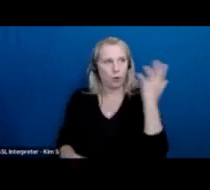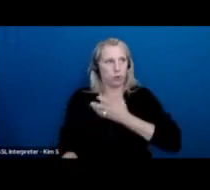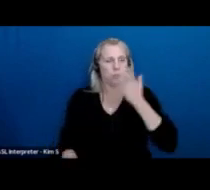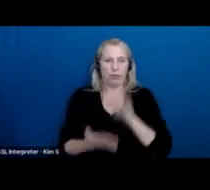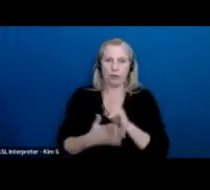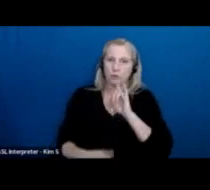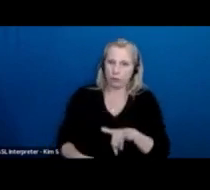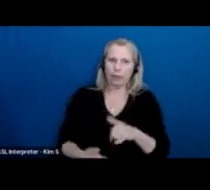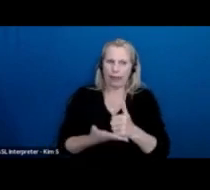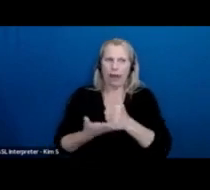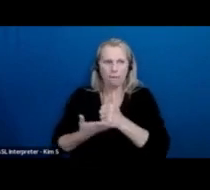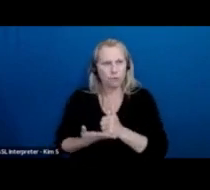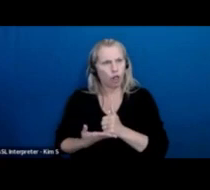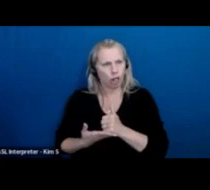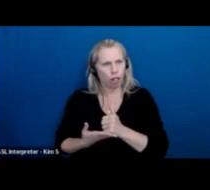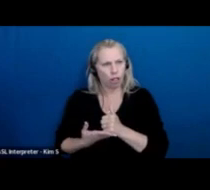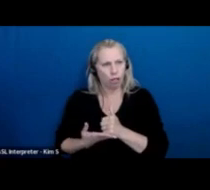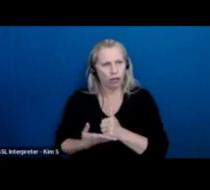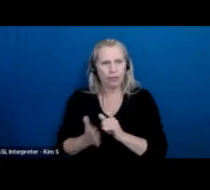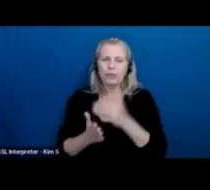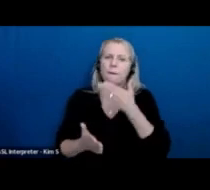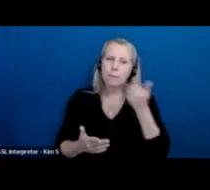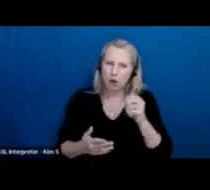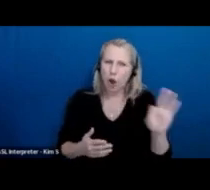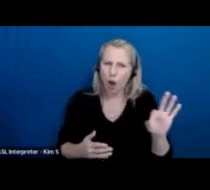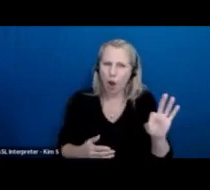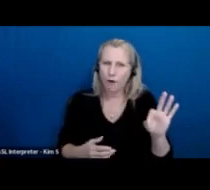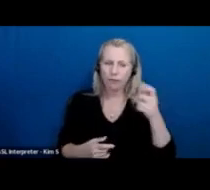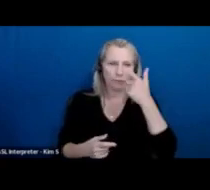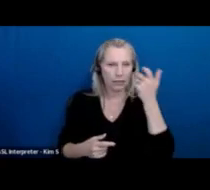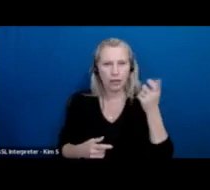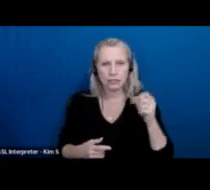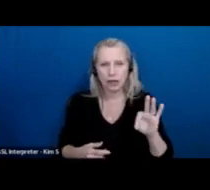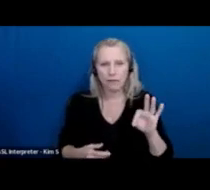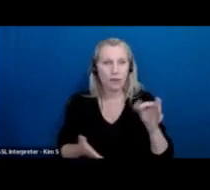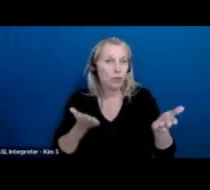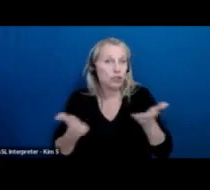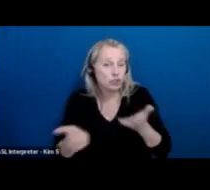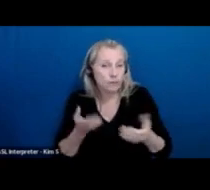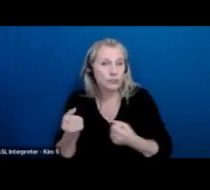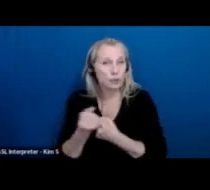really helpful, and that they're better off because of the services and supports that they